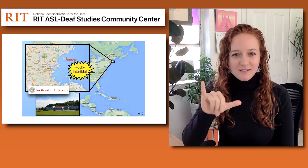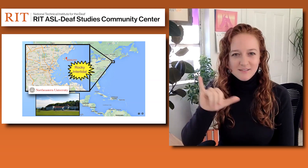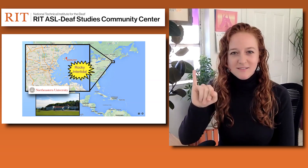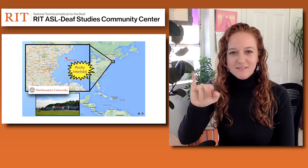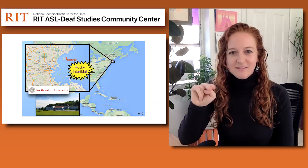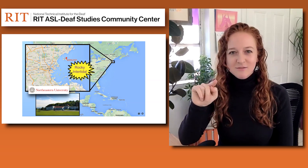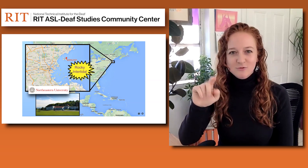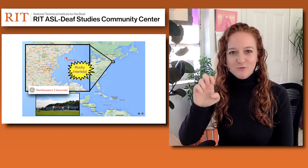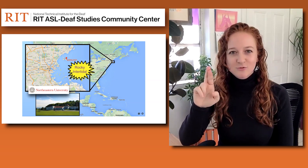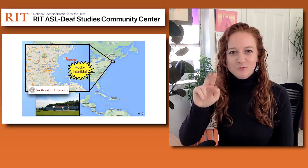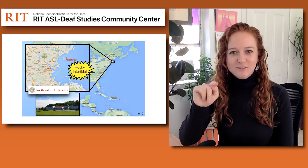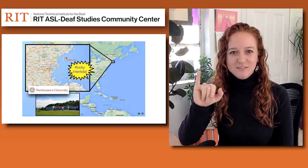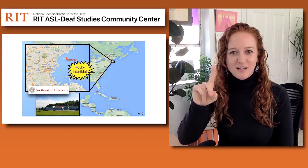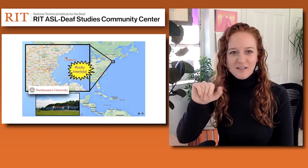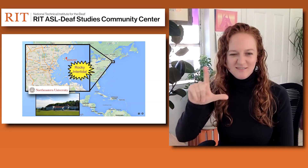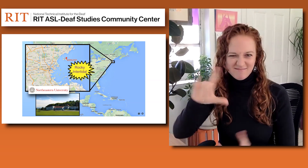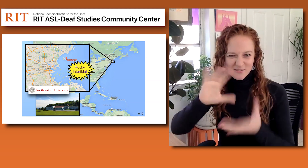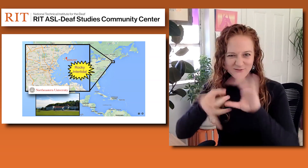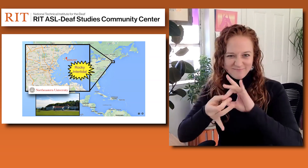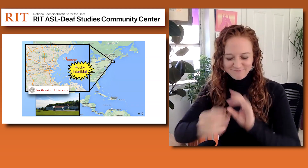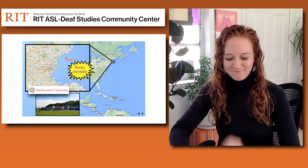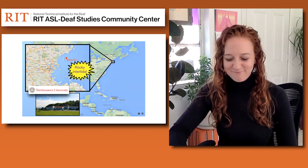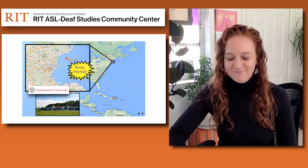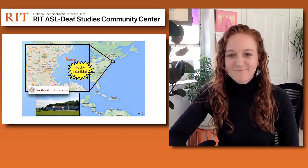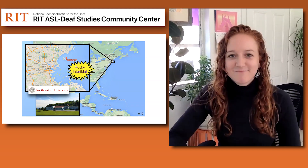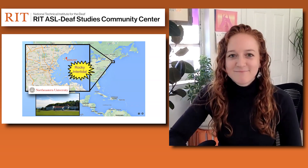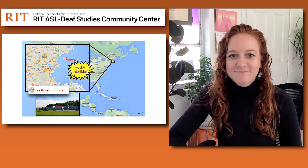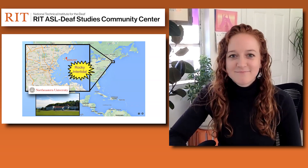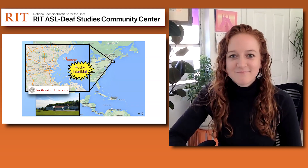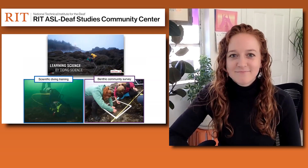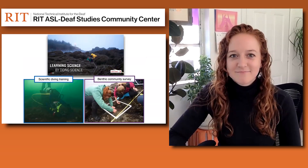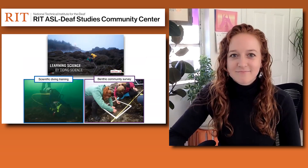where we were looking at the rocky intercoastal.